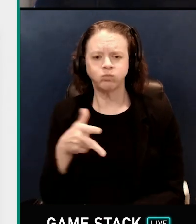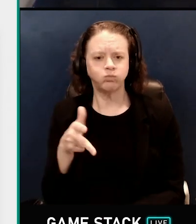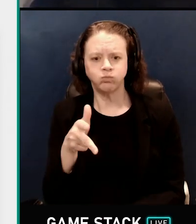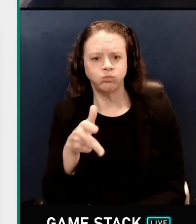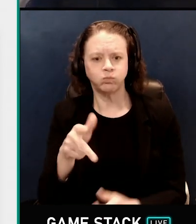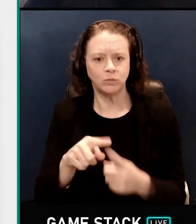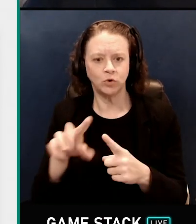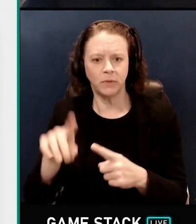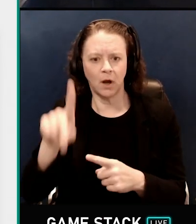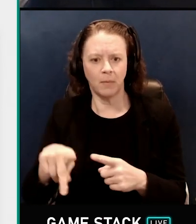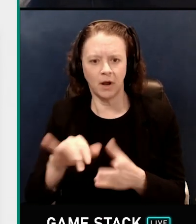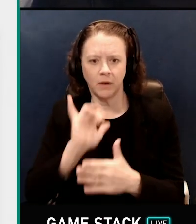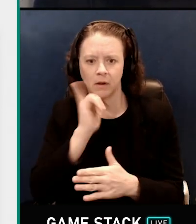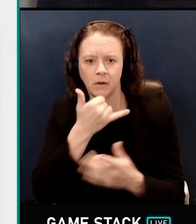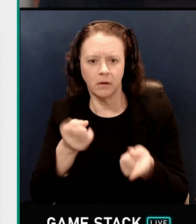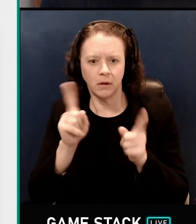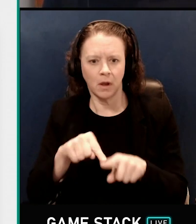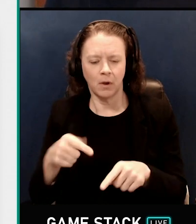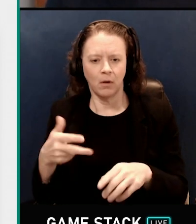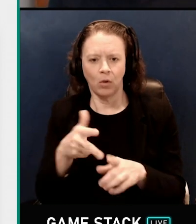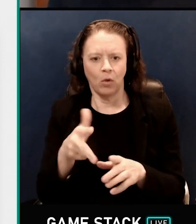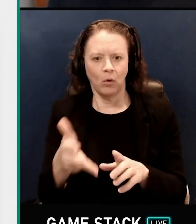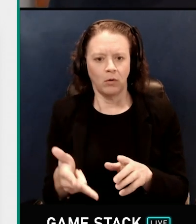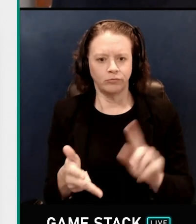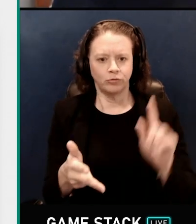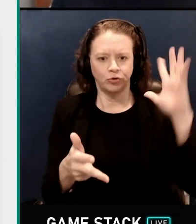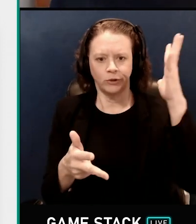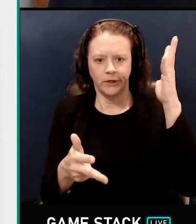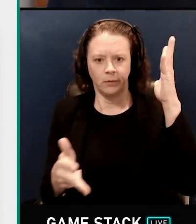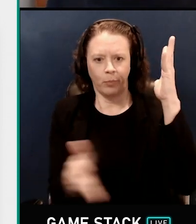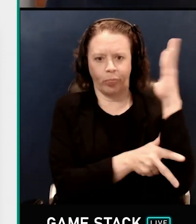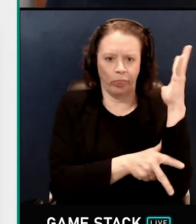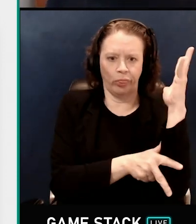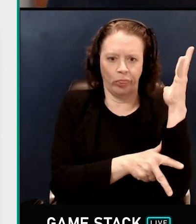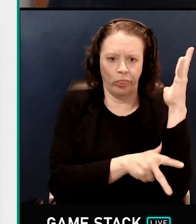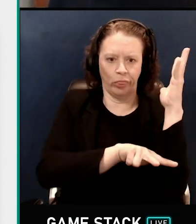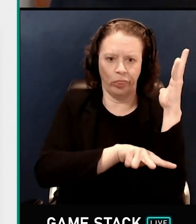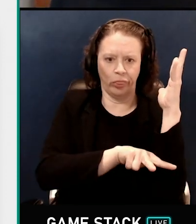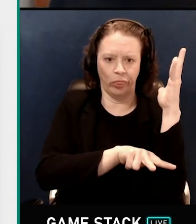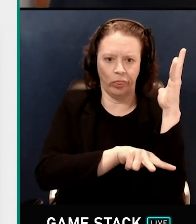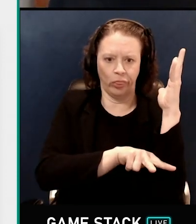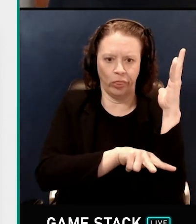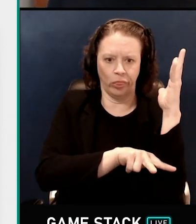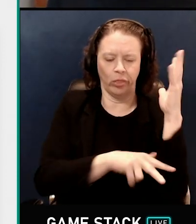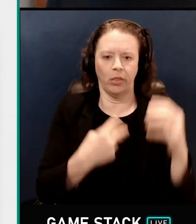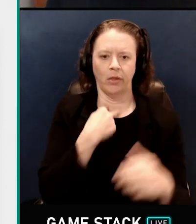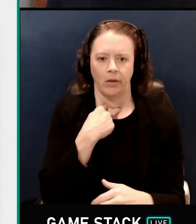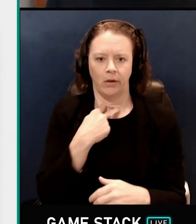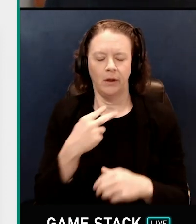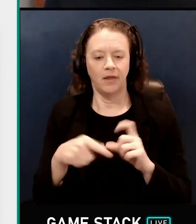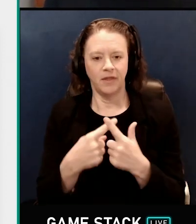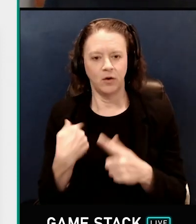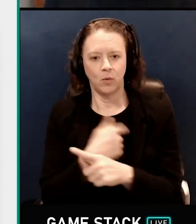up and say the vehicle comes off the road and gets wedged up against a tree? Well, this is where the power of parallel urges comes in.